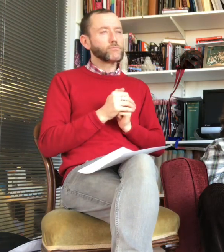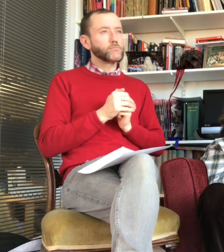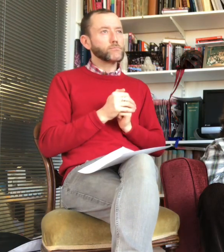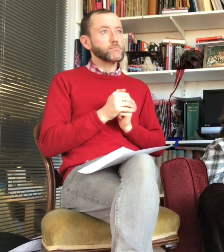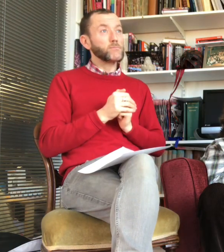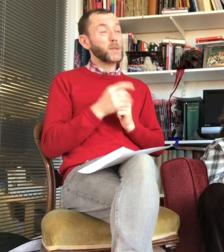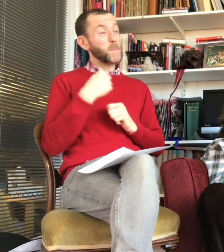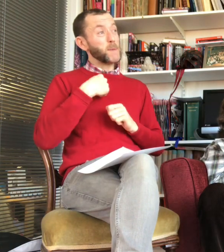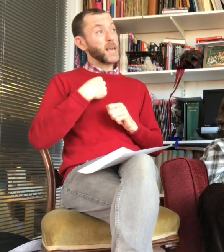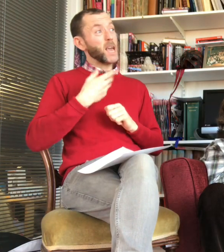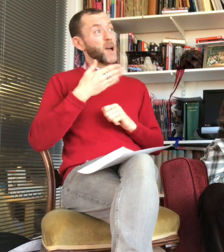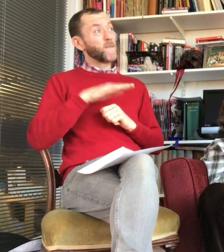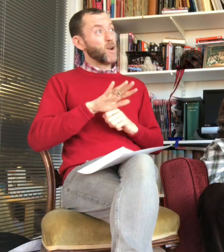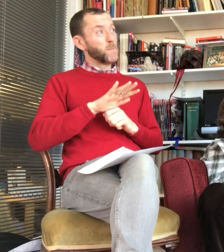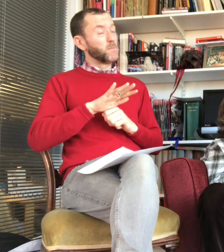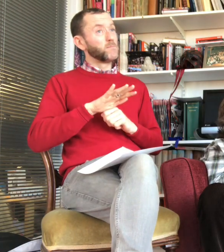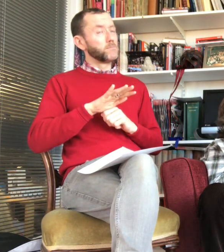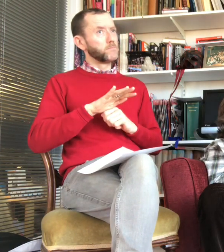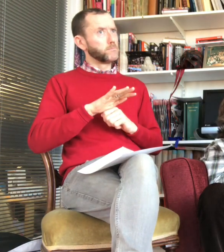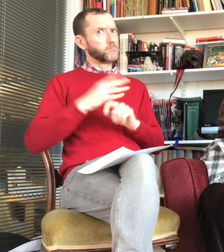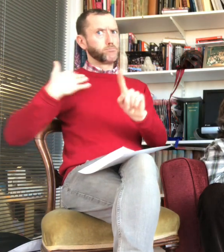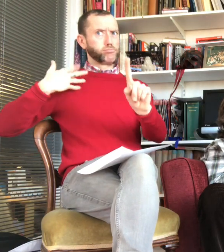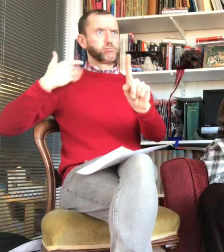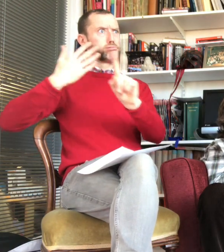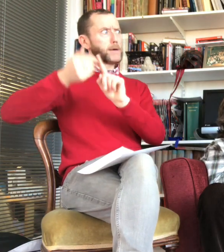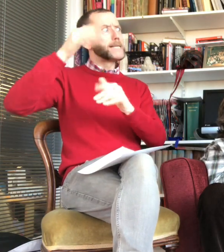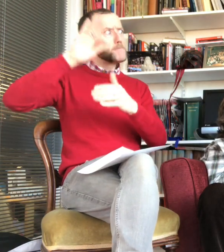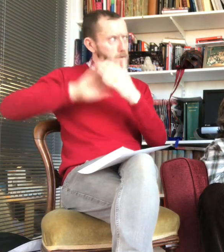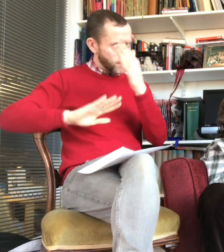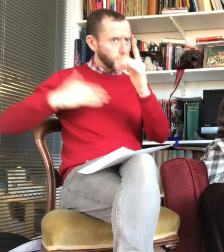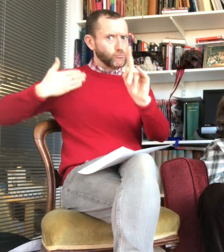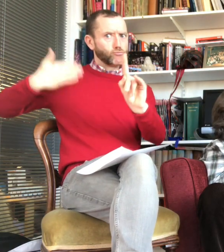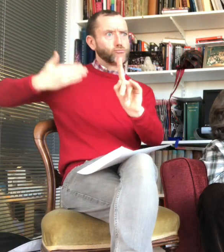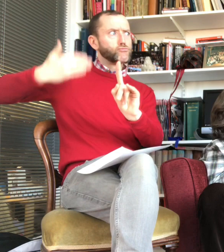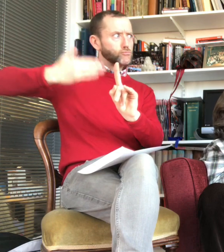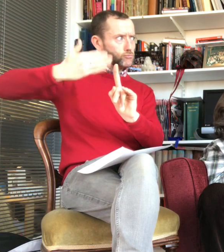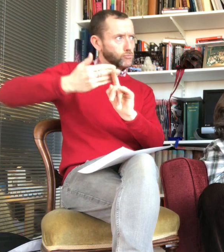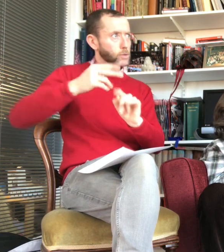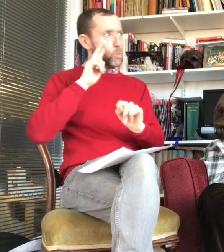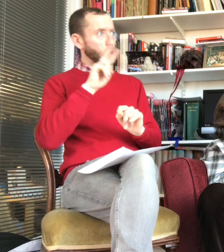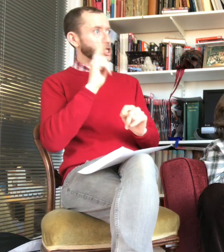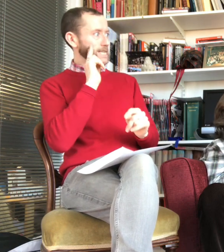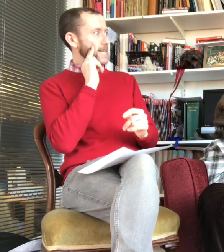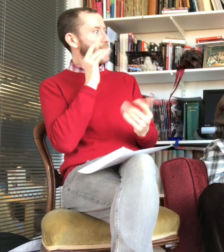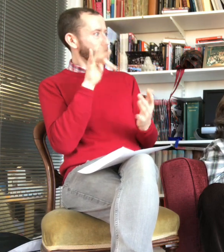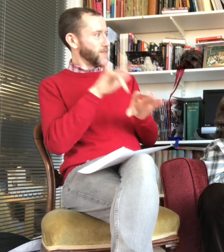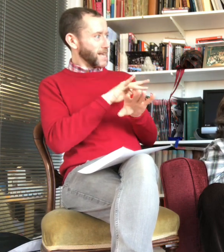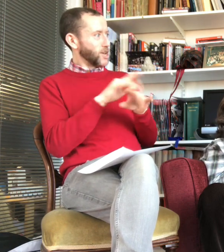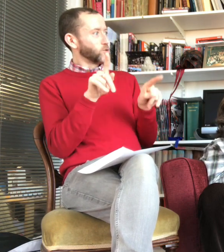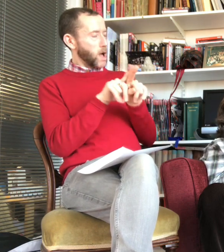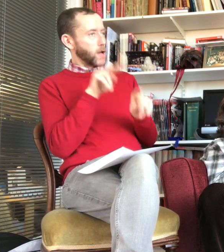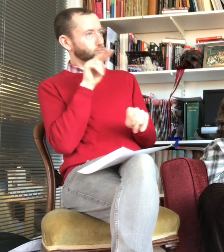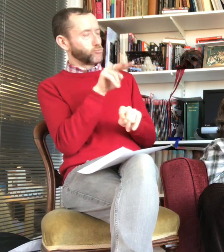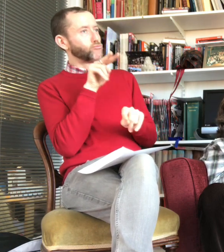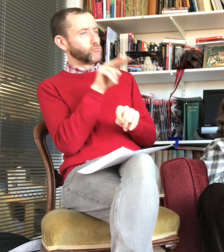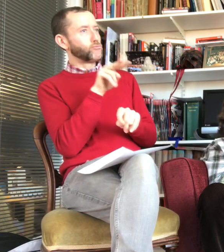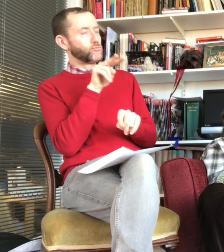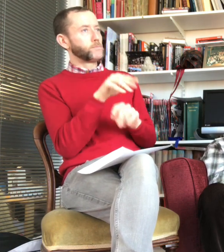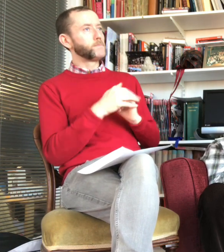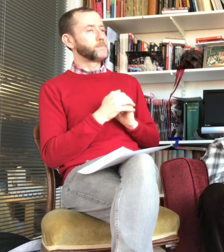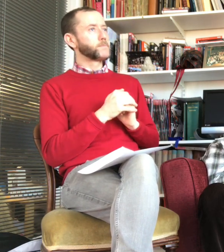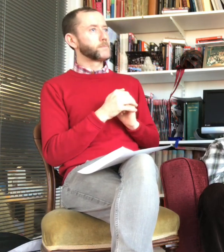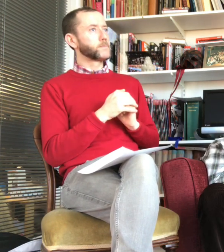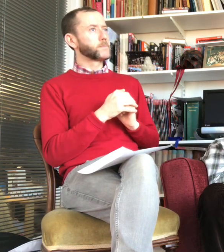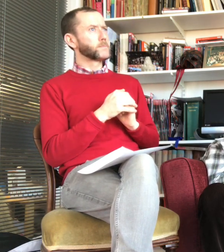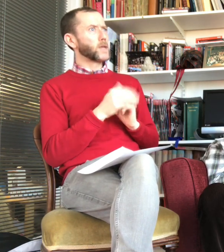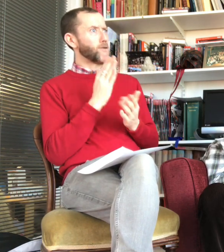quite a long experience of watching Deaf theatre. Which I realise goes back to,